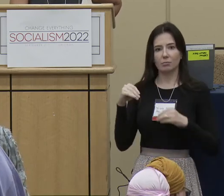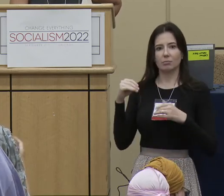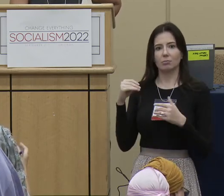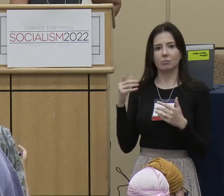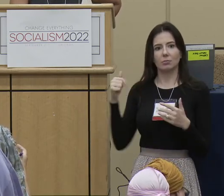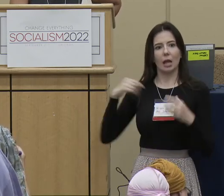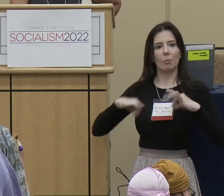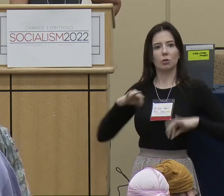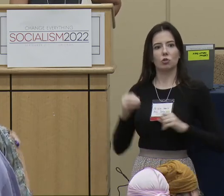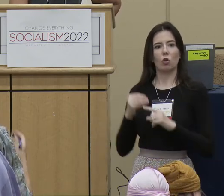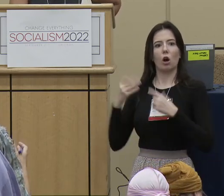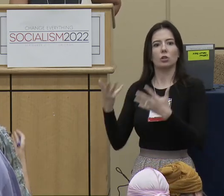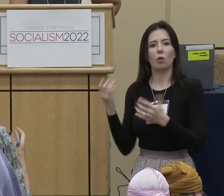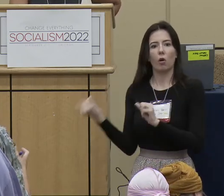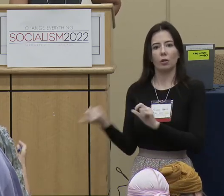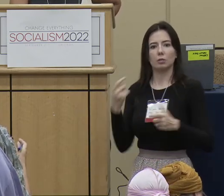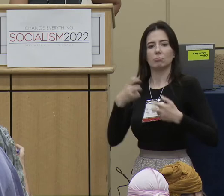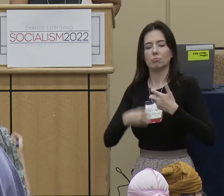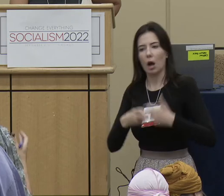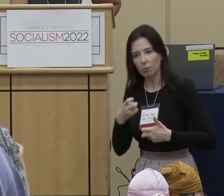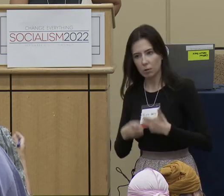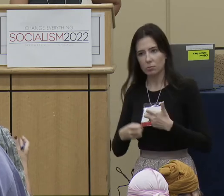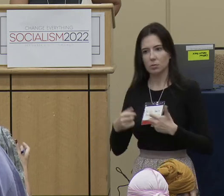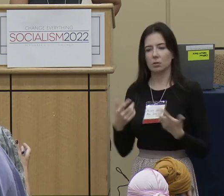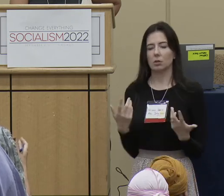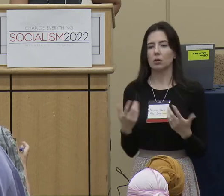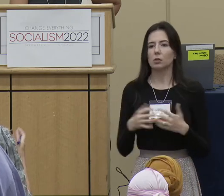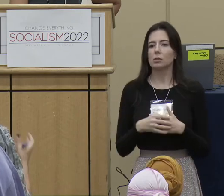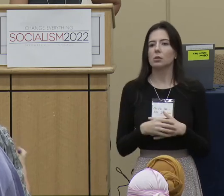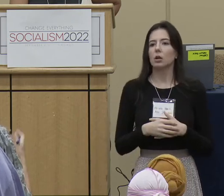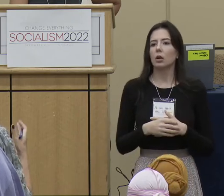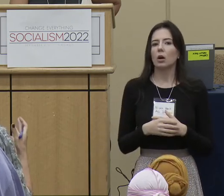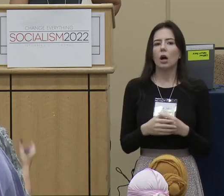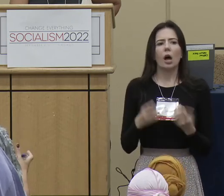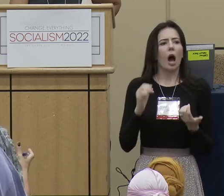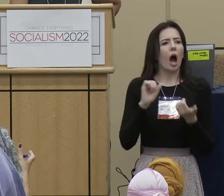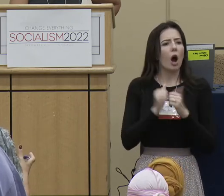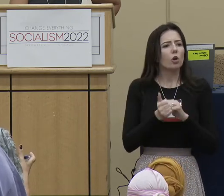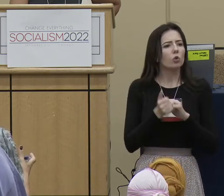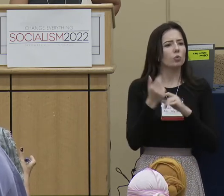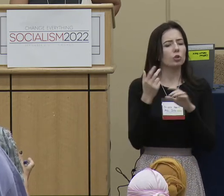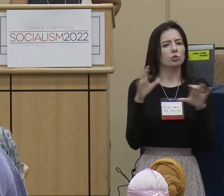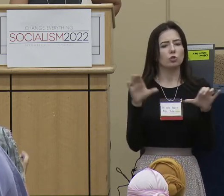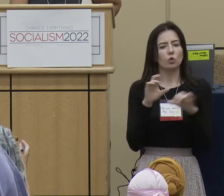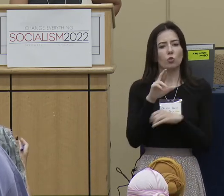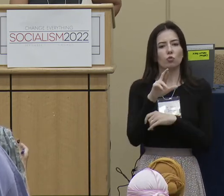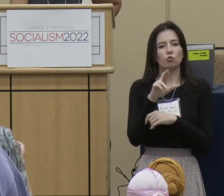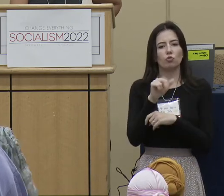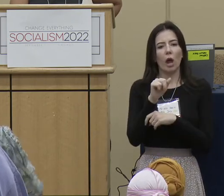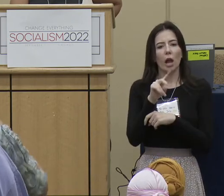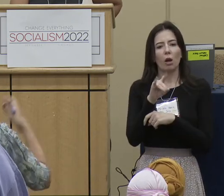this situation in the first place . How can the left